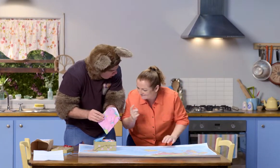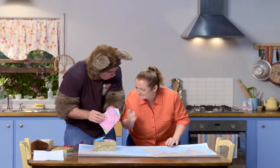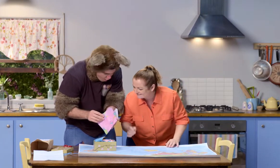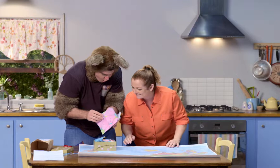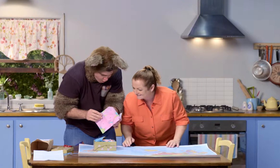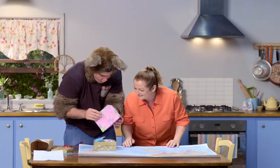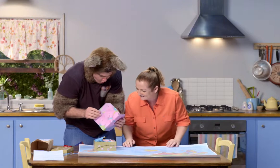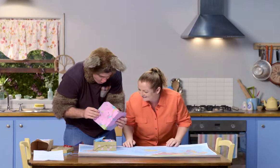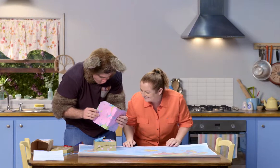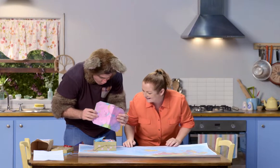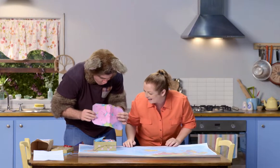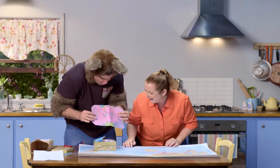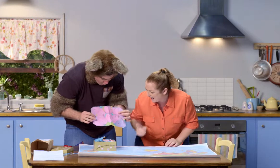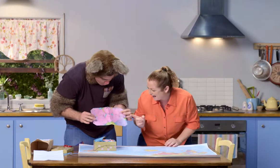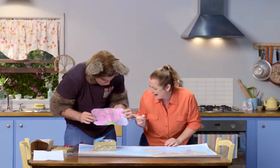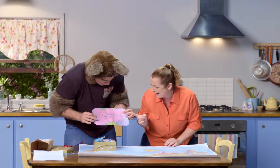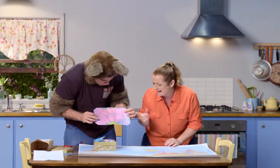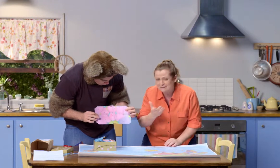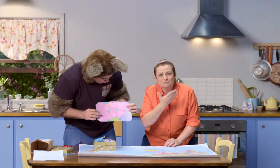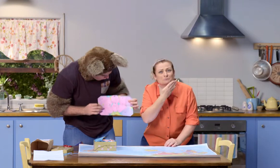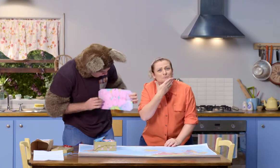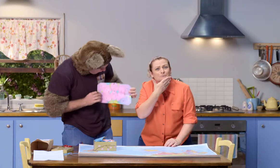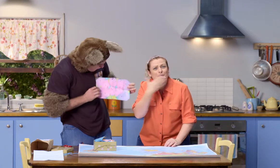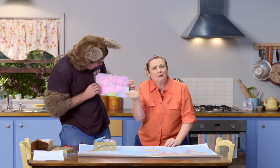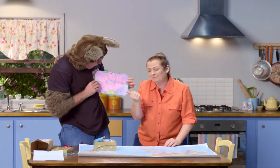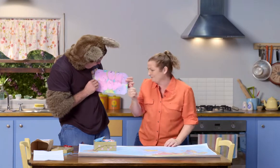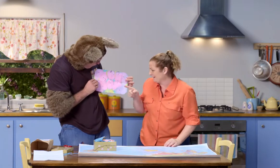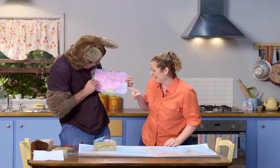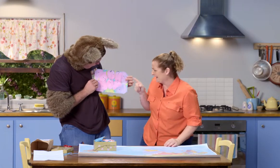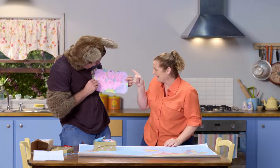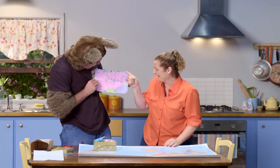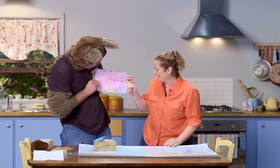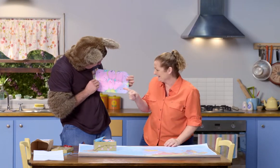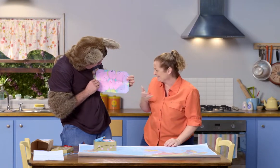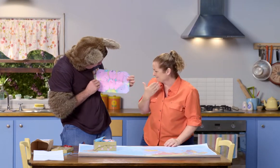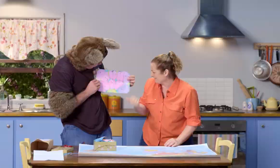Oh! Oh, isn't that beautiful? Yeah!